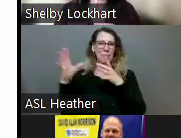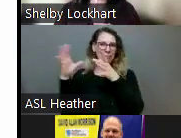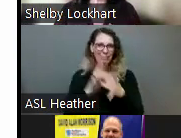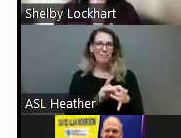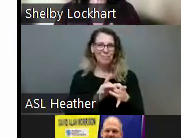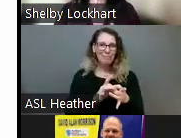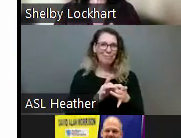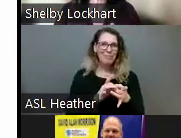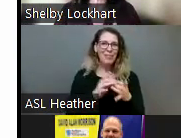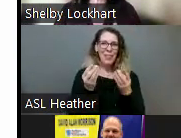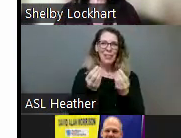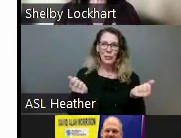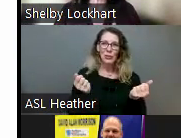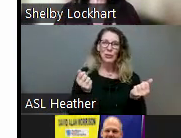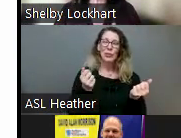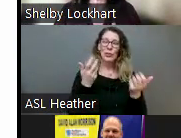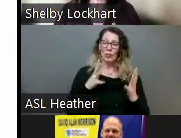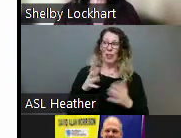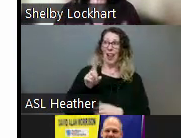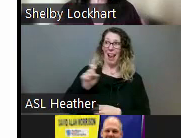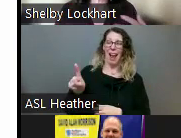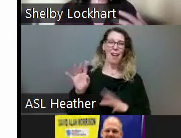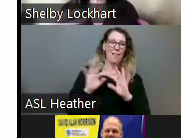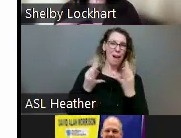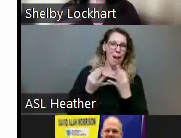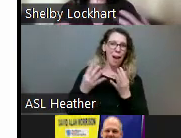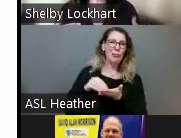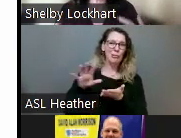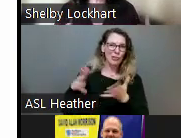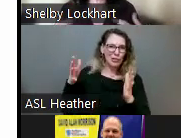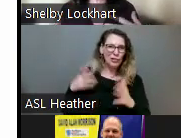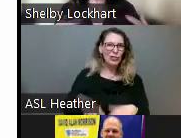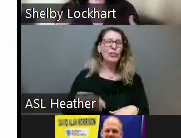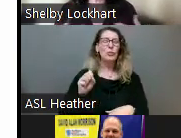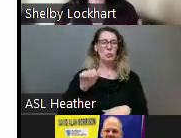you've asked the students and the families about. So these are, this is a big move